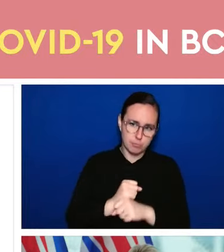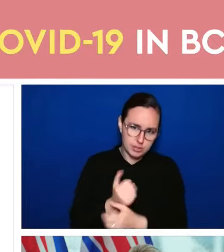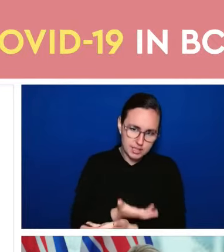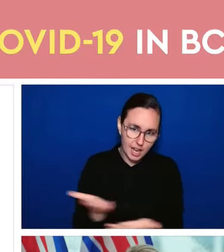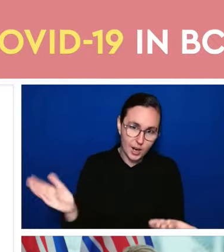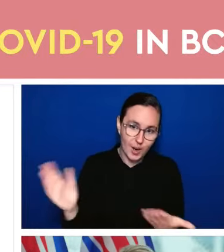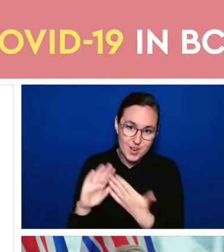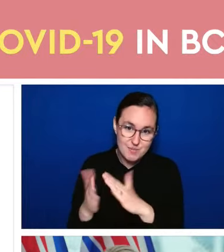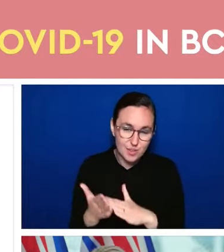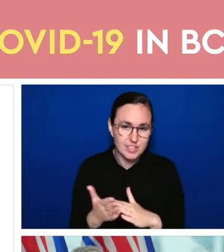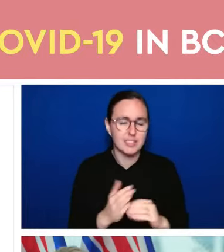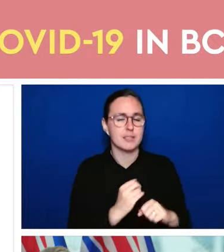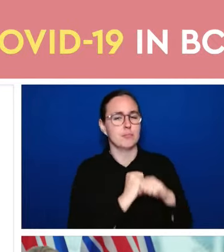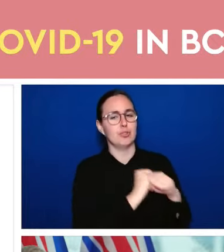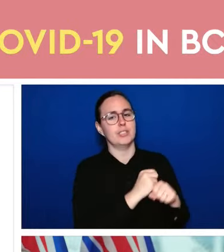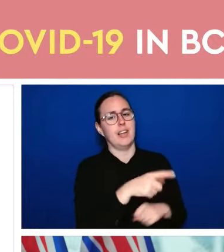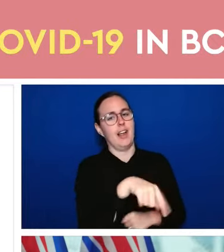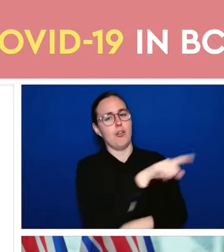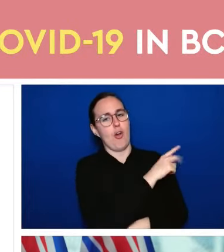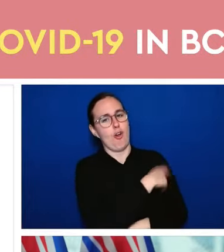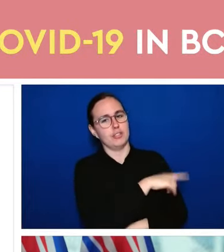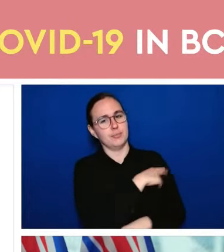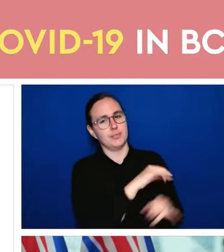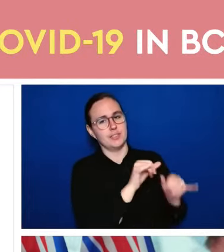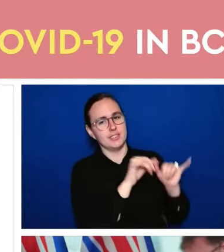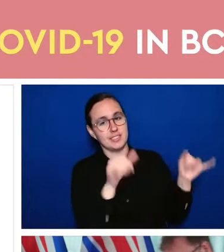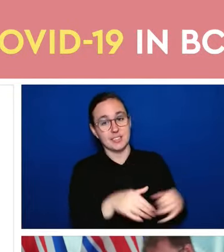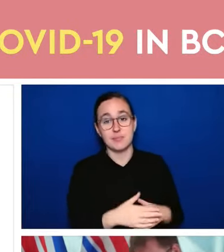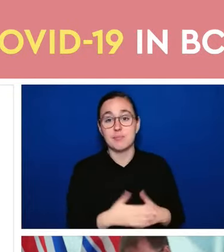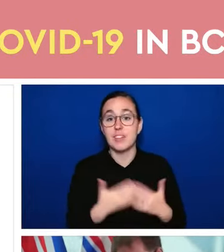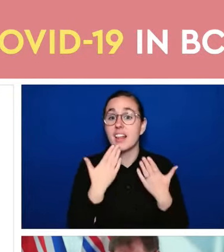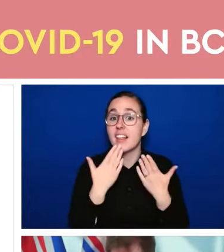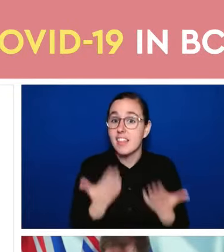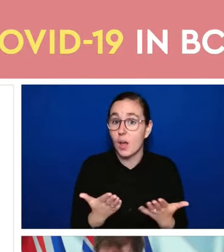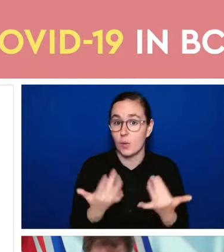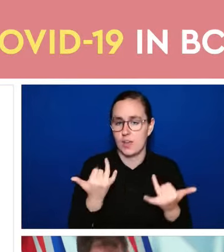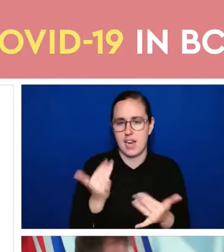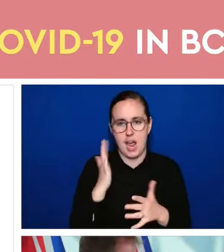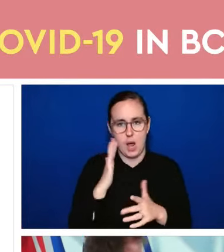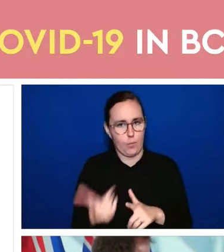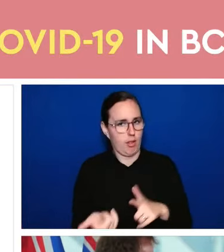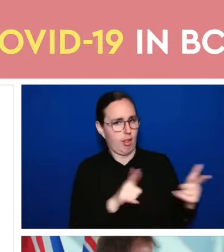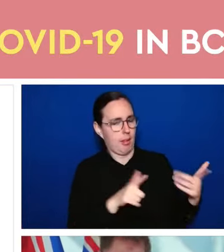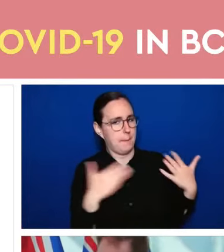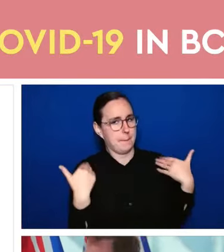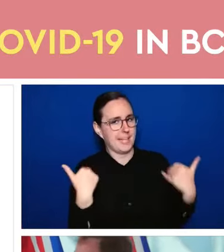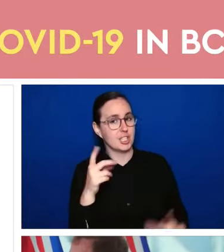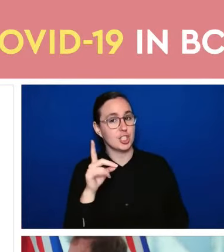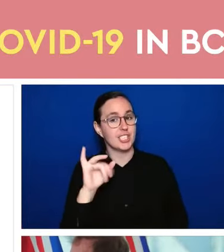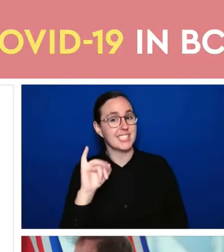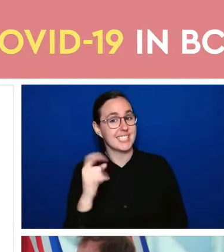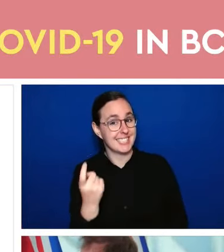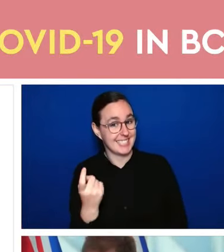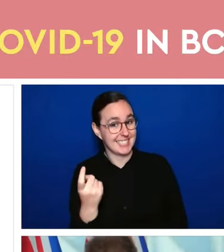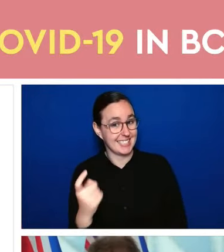notifications today. The quicker